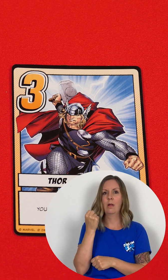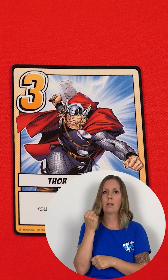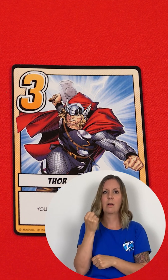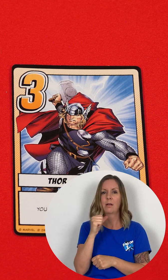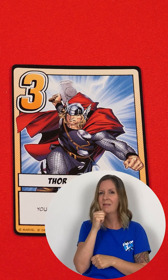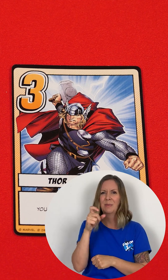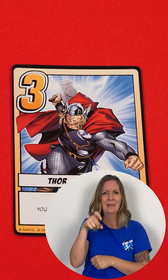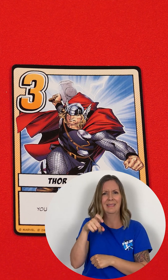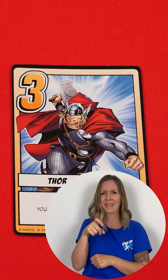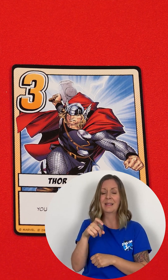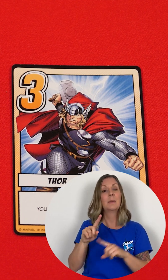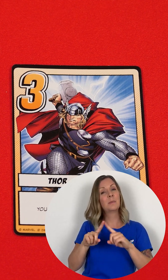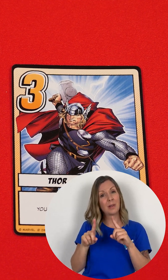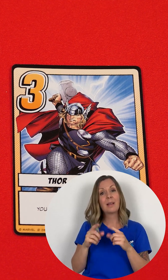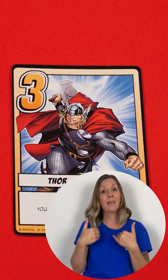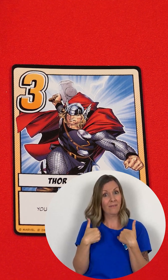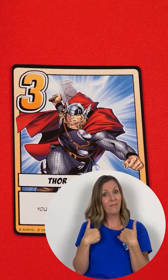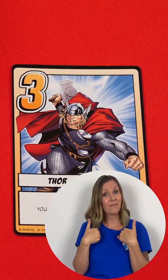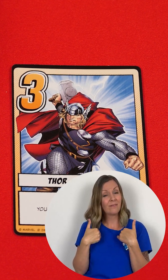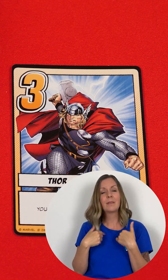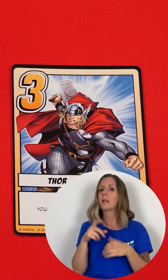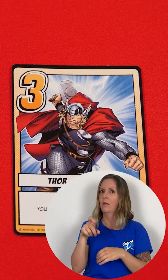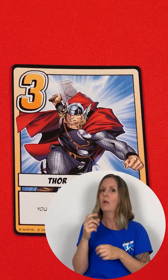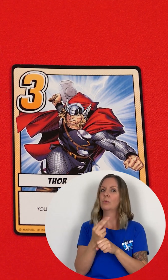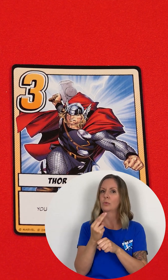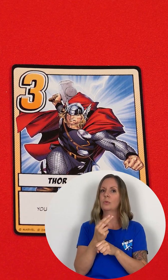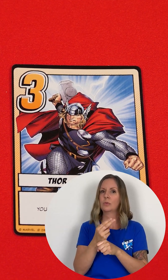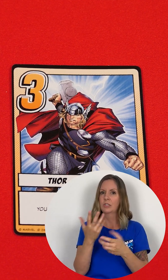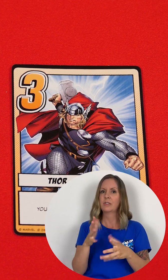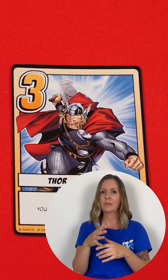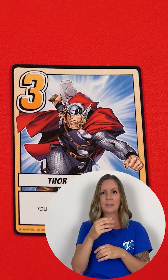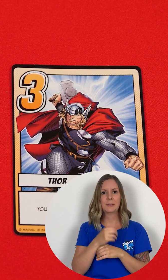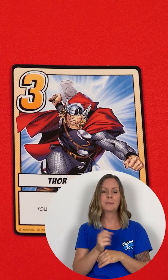need a Power Token, but because they have one they will have to spend it during the